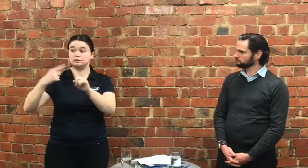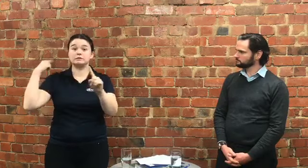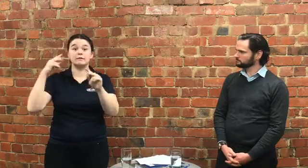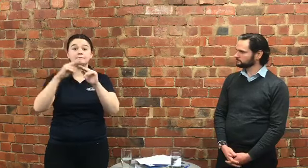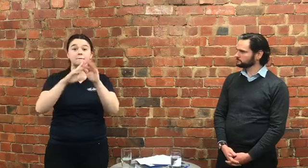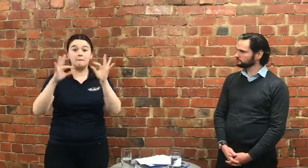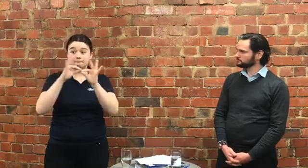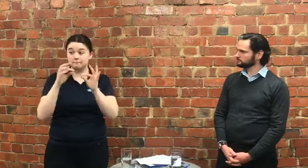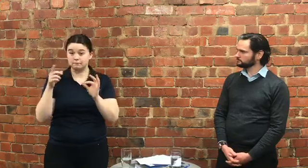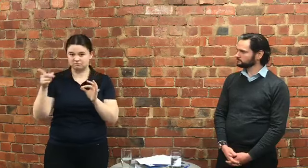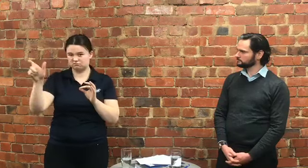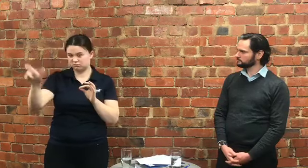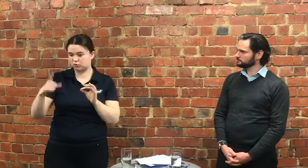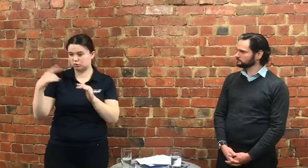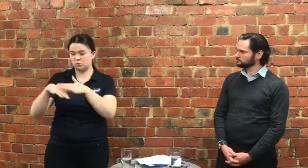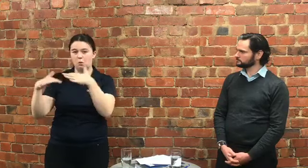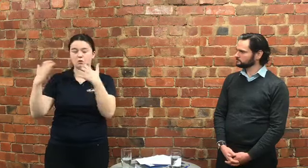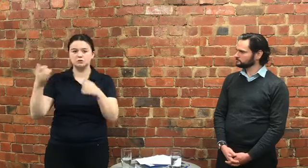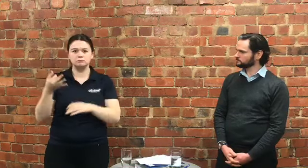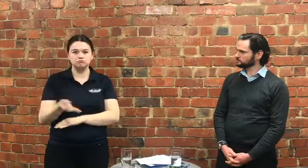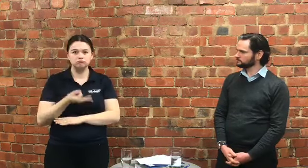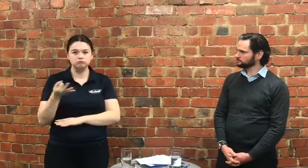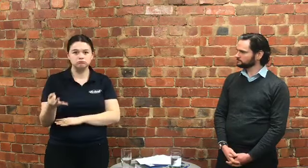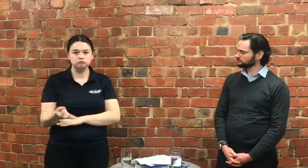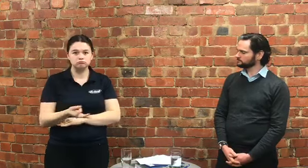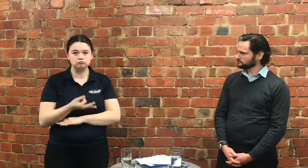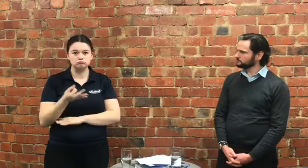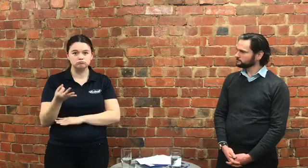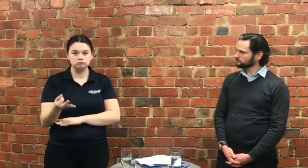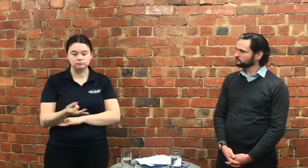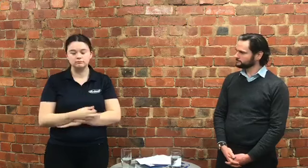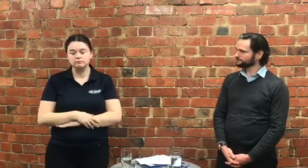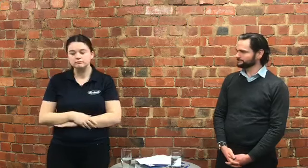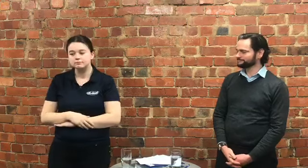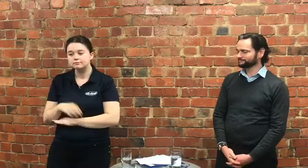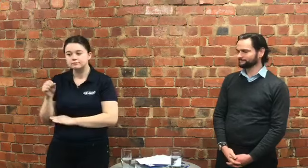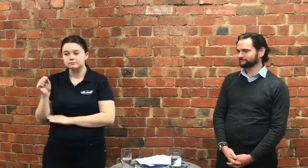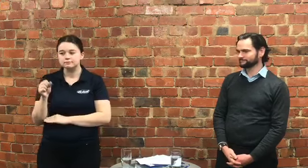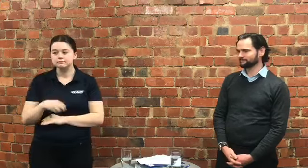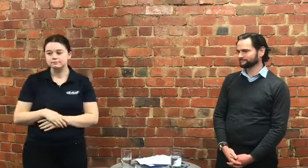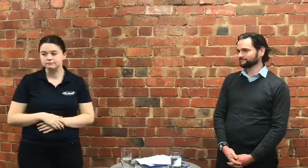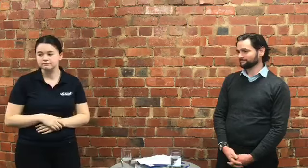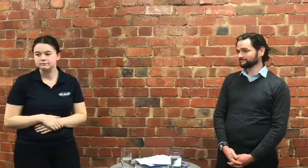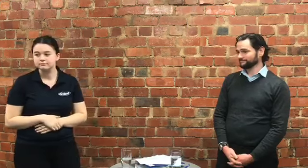We need to know what your residency status is and so on. Anyway, he said that he sent it off and that